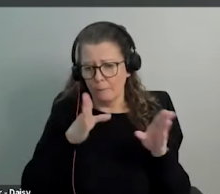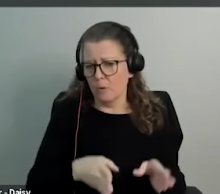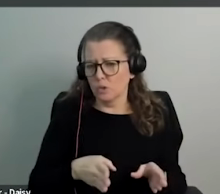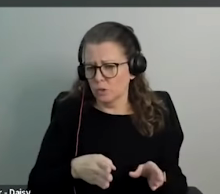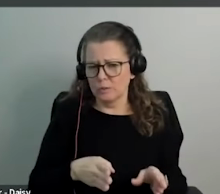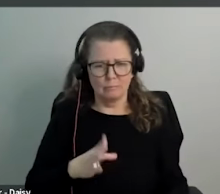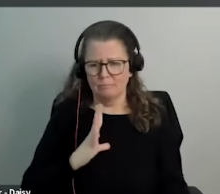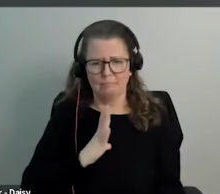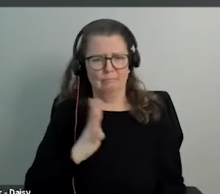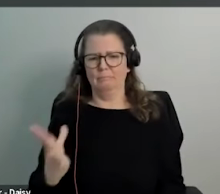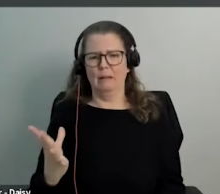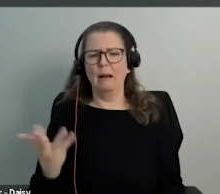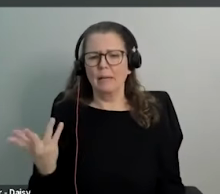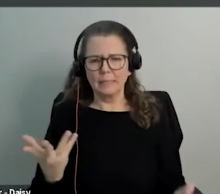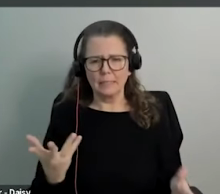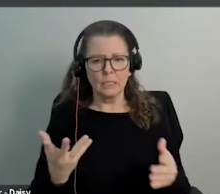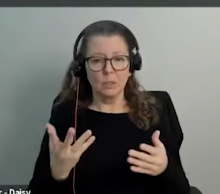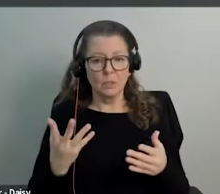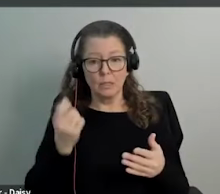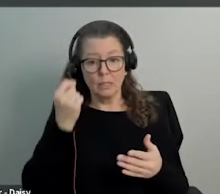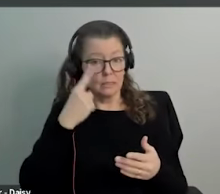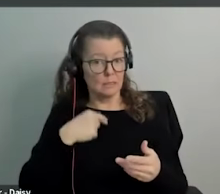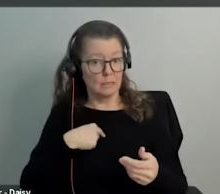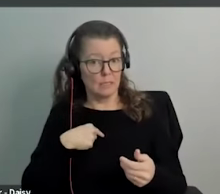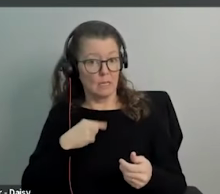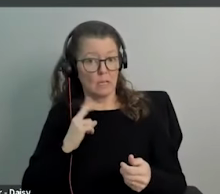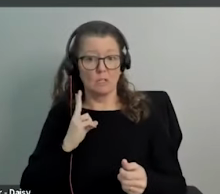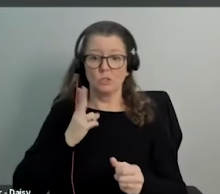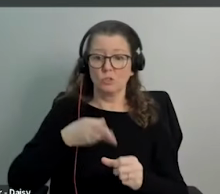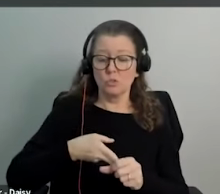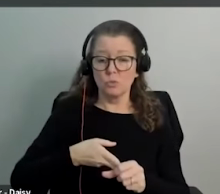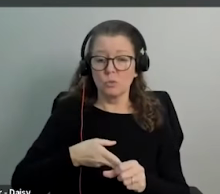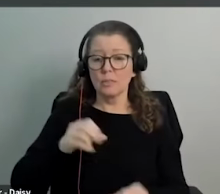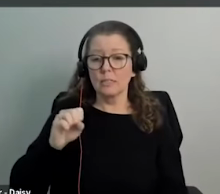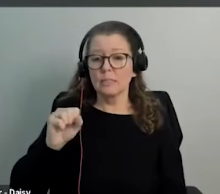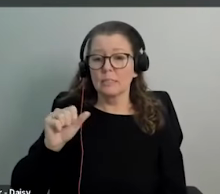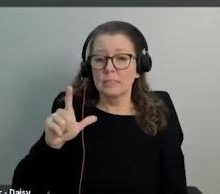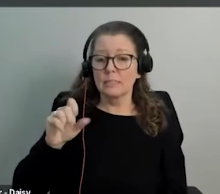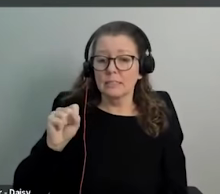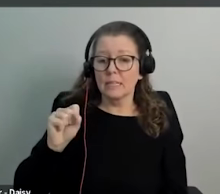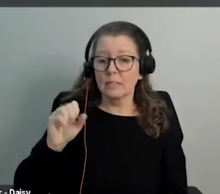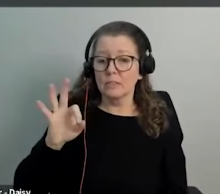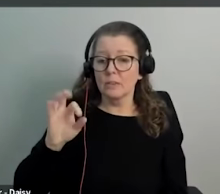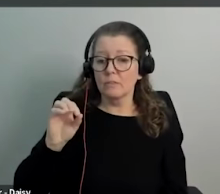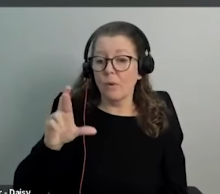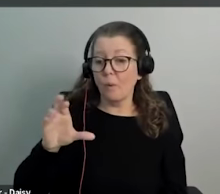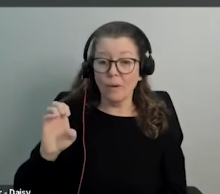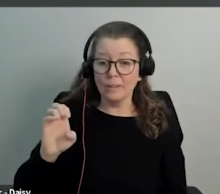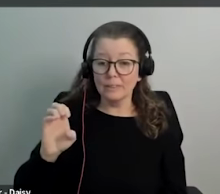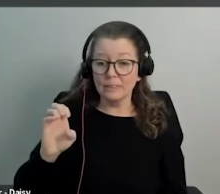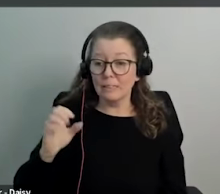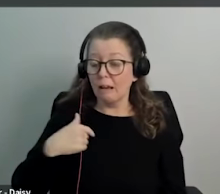So, you know, even when I joined Salesforce, I learned a lot about product accessibility that I hadn't really had much,